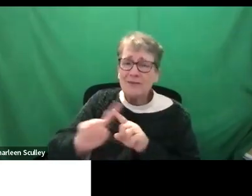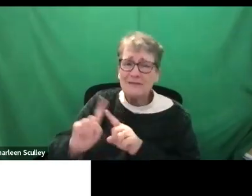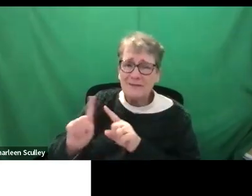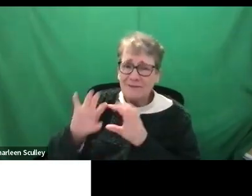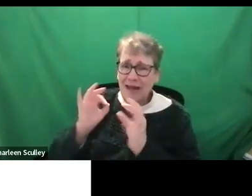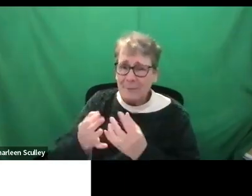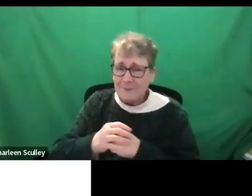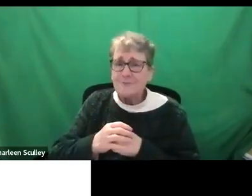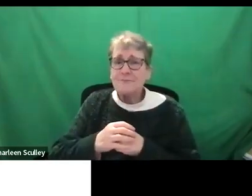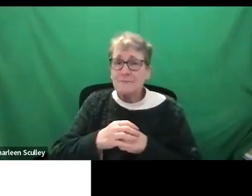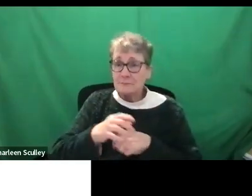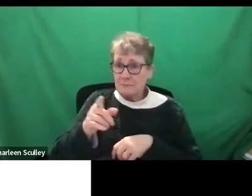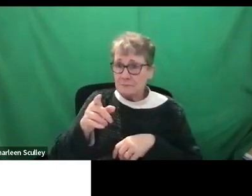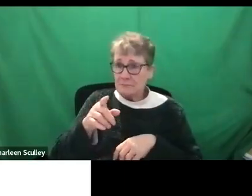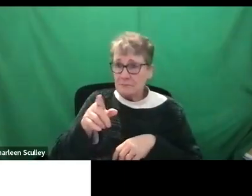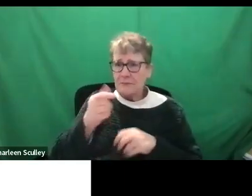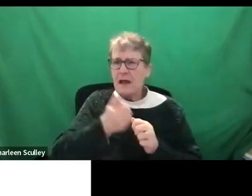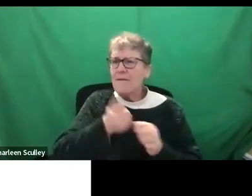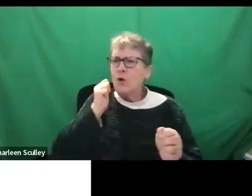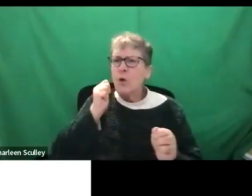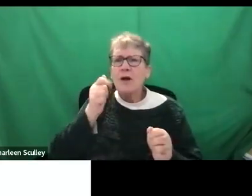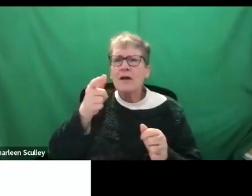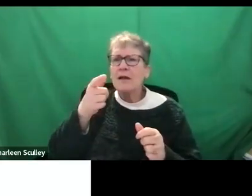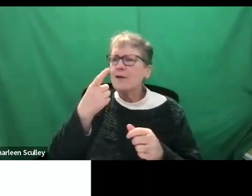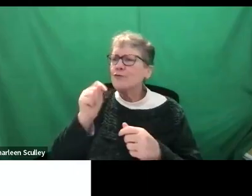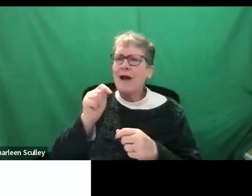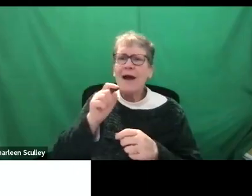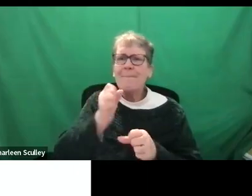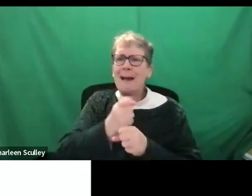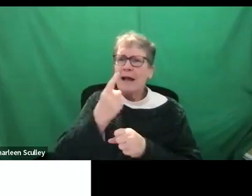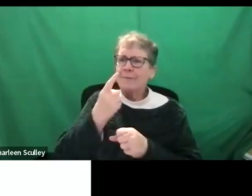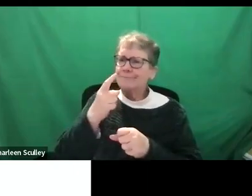can start using sign language with them. Moving on to working with diverse families.